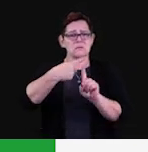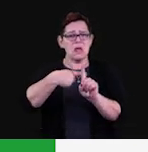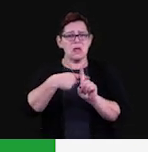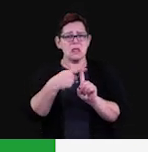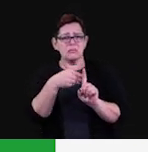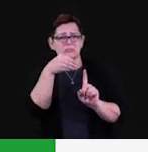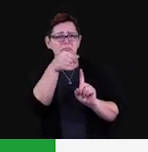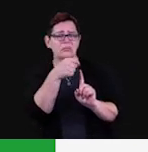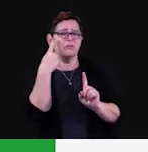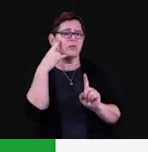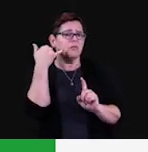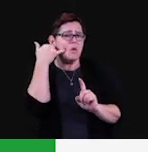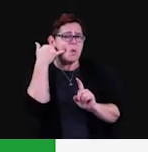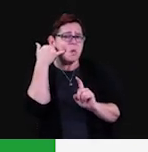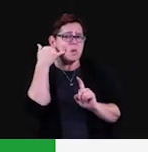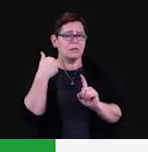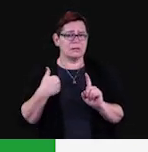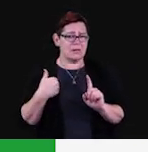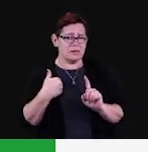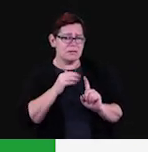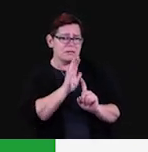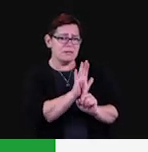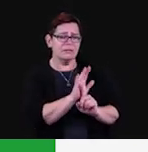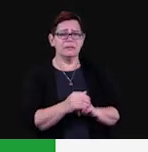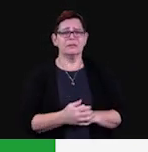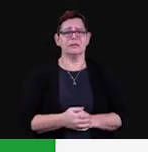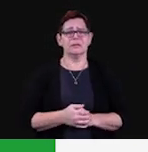I go back to my country at Christmas to visit family and friends.